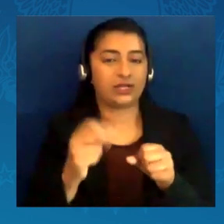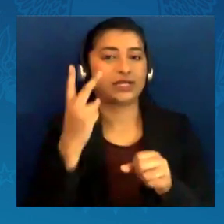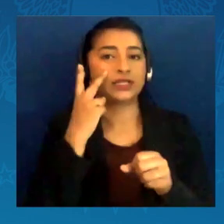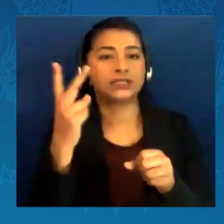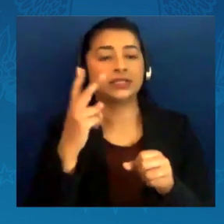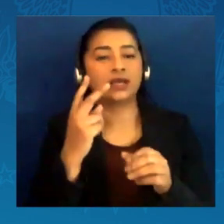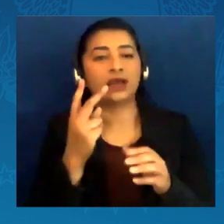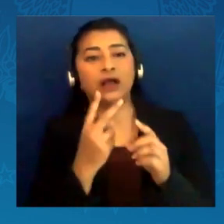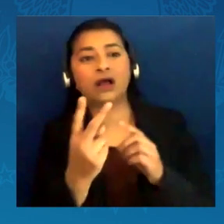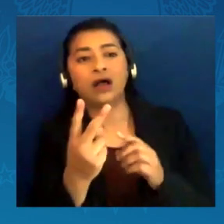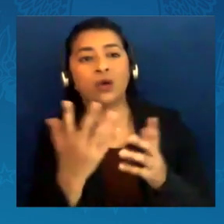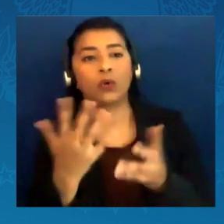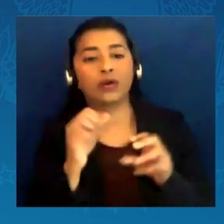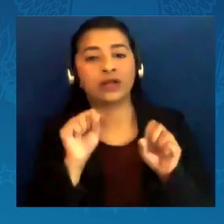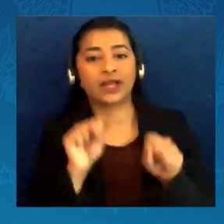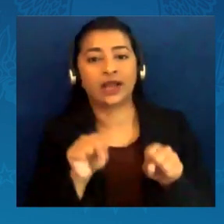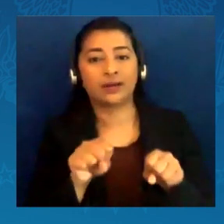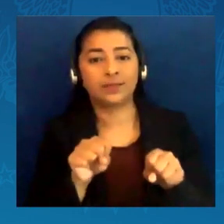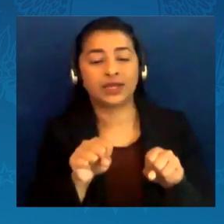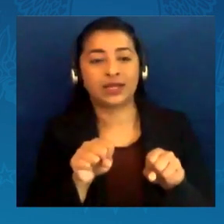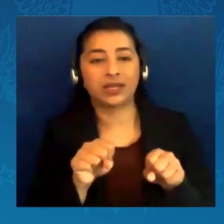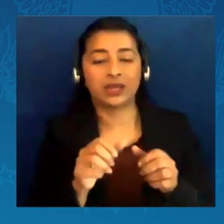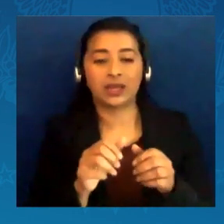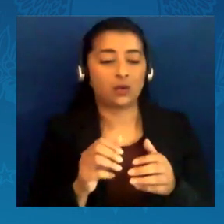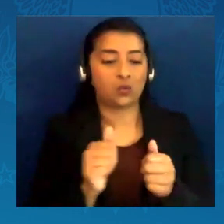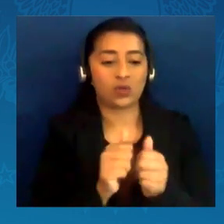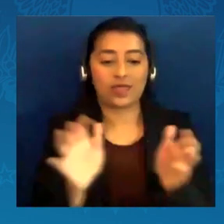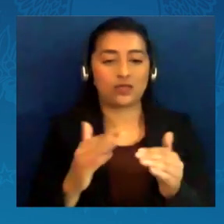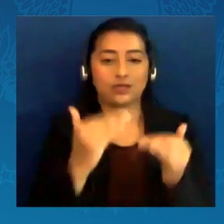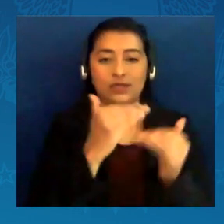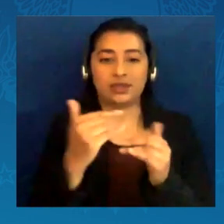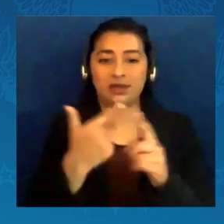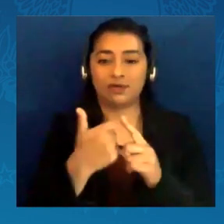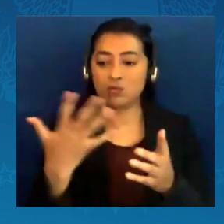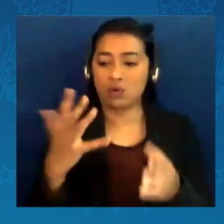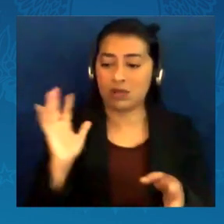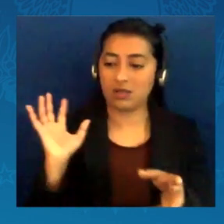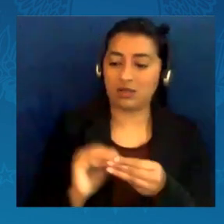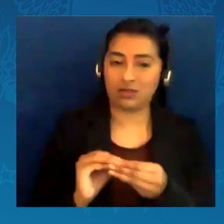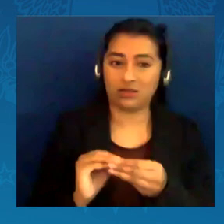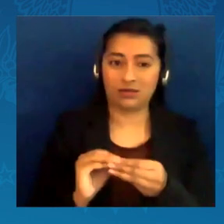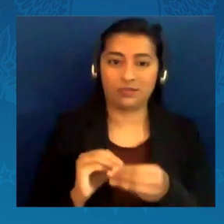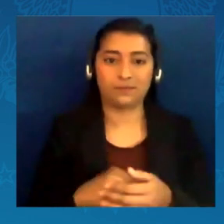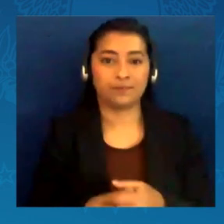Unburdened by what has been. All of the passion and the determination